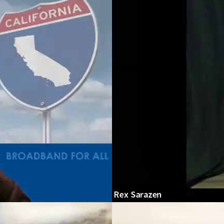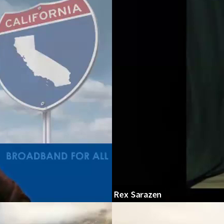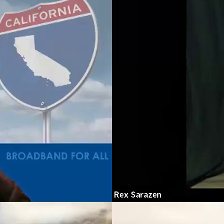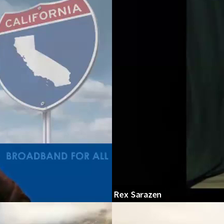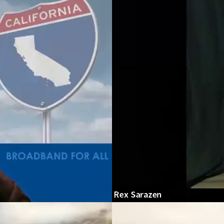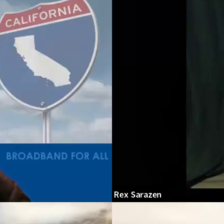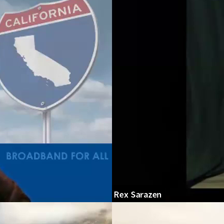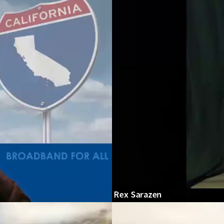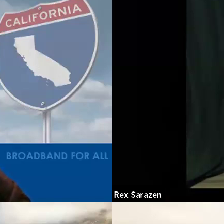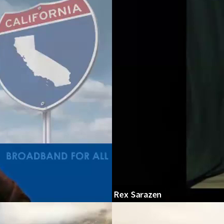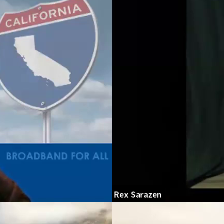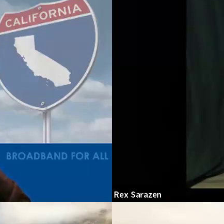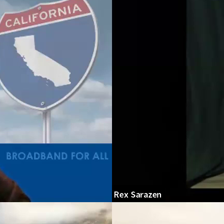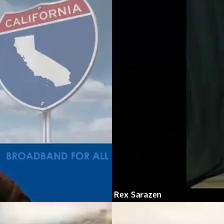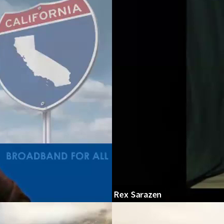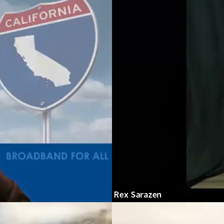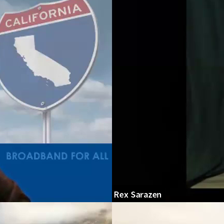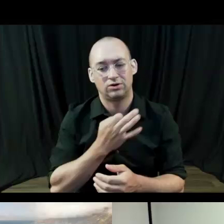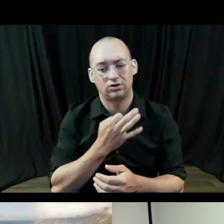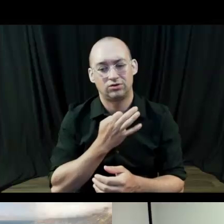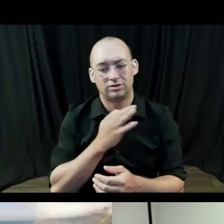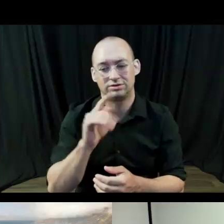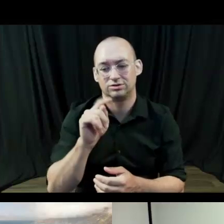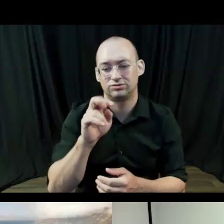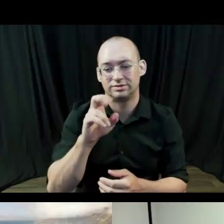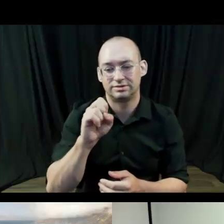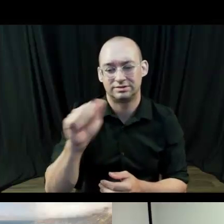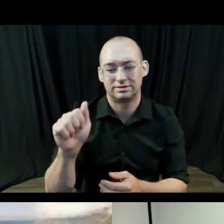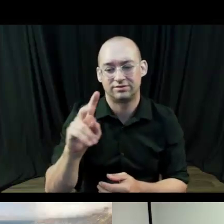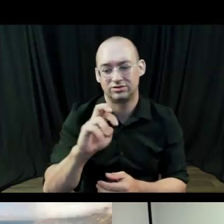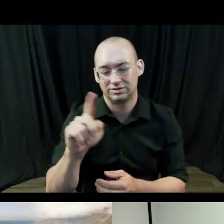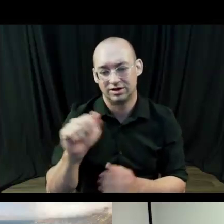Absolutely. I'm just curious. Scott, Teresa Valenzuela here with San Diego Futures Foundation.